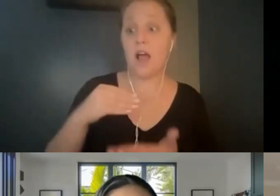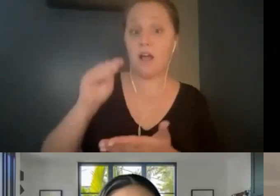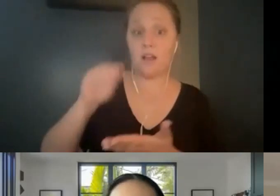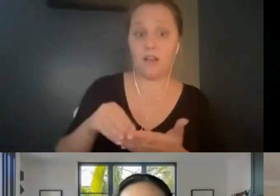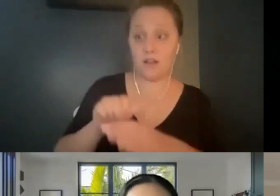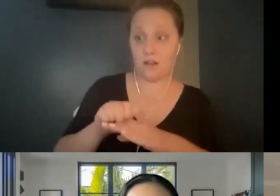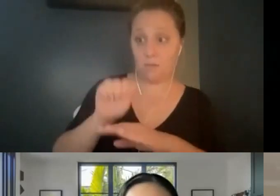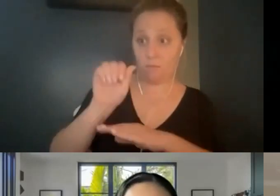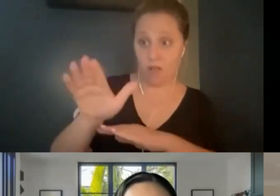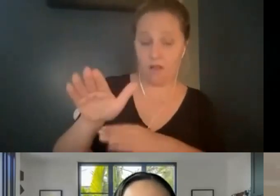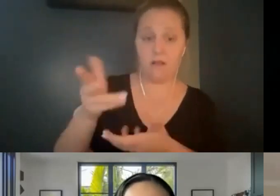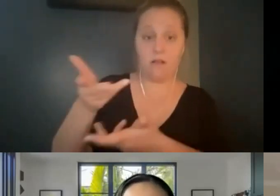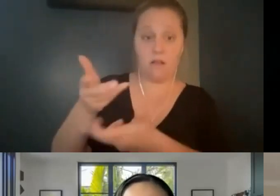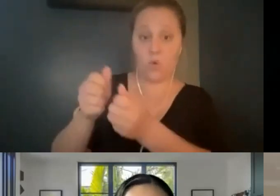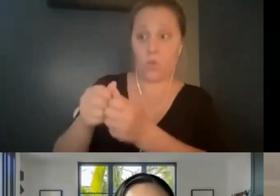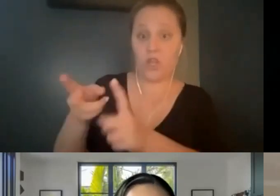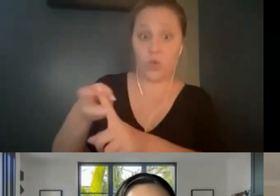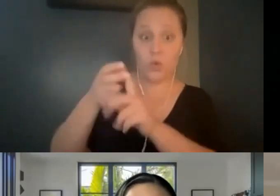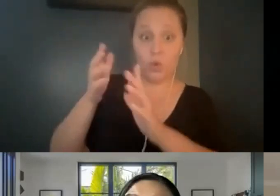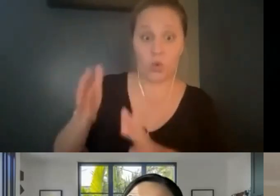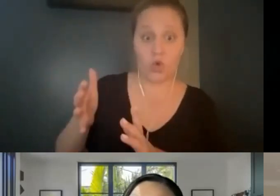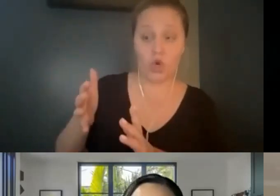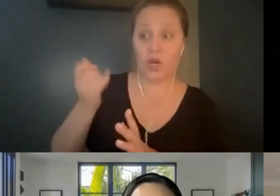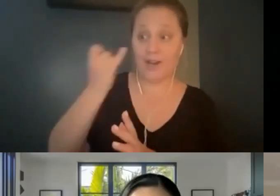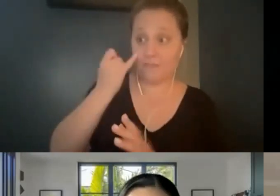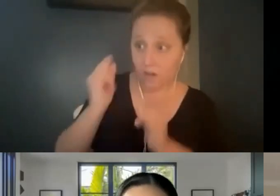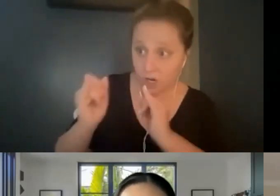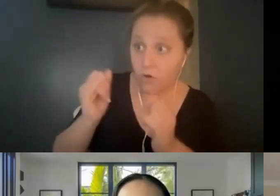interview, I'm lucky, I make sure to ask "Is this place wheelchair accessible?"